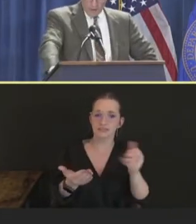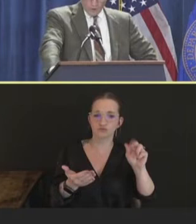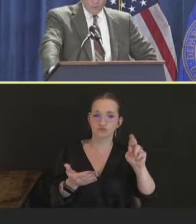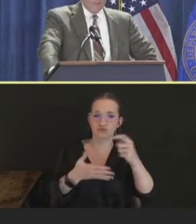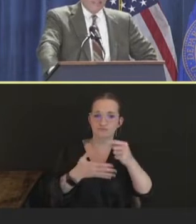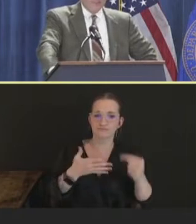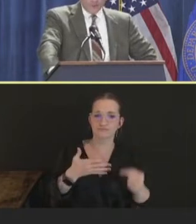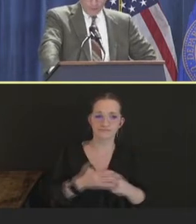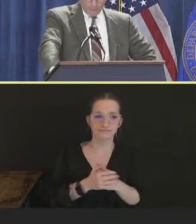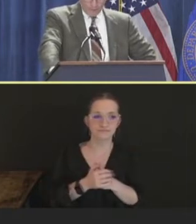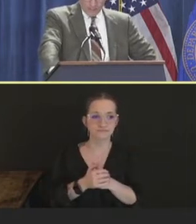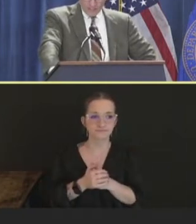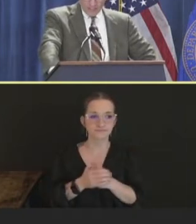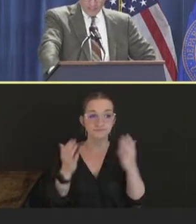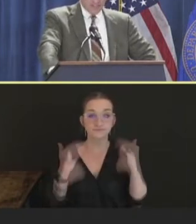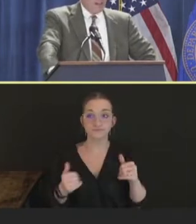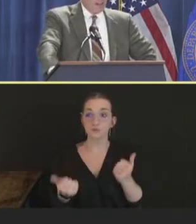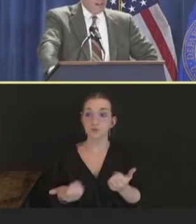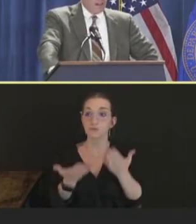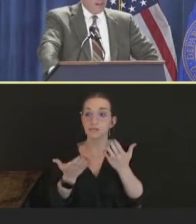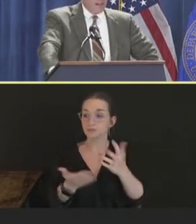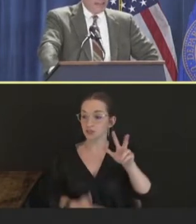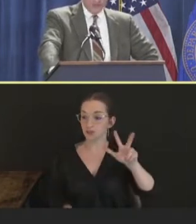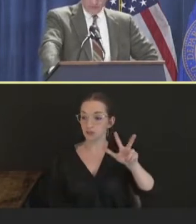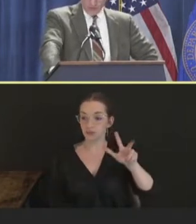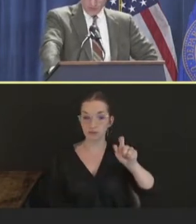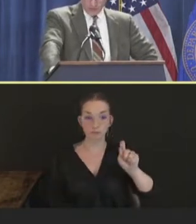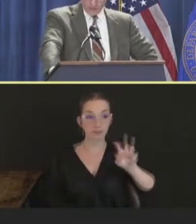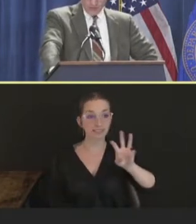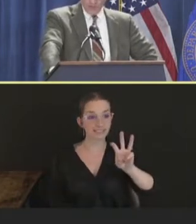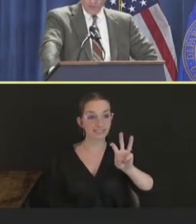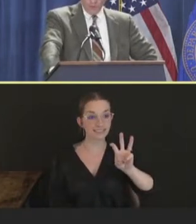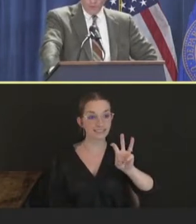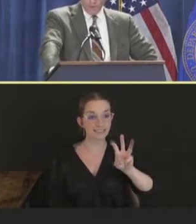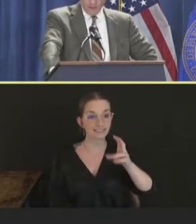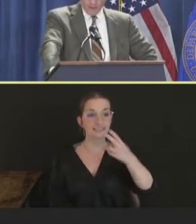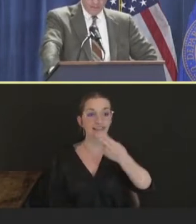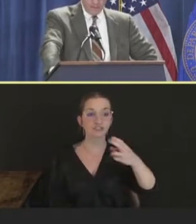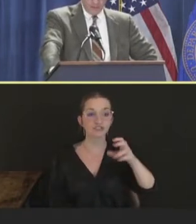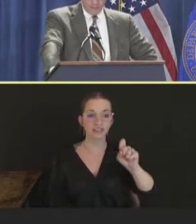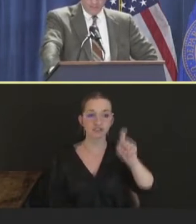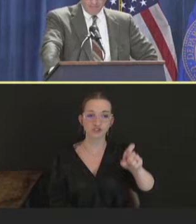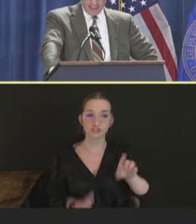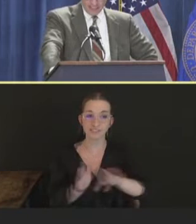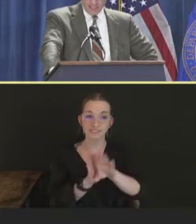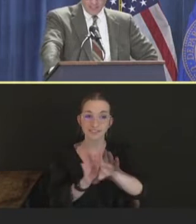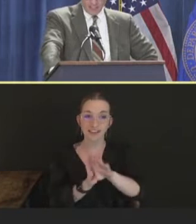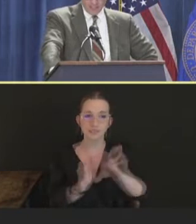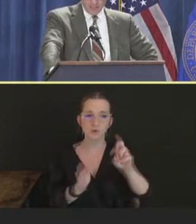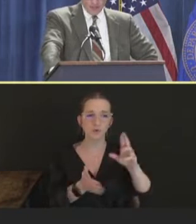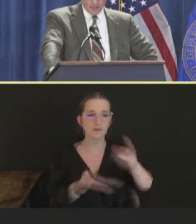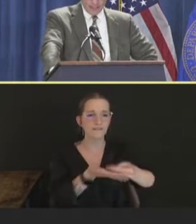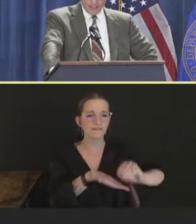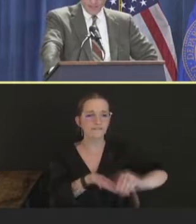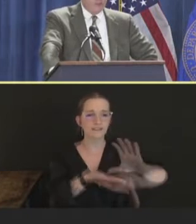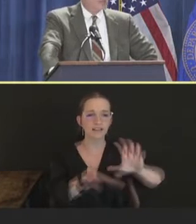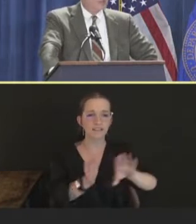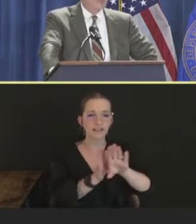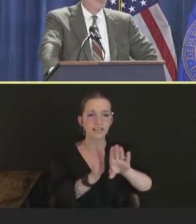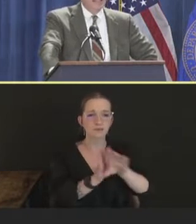Recommendations 3.6. HHS should develop or fund development of vaccine confidence training for students in